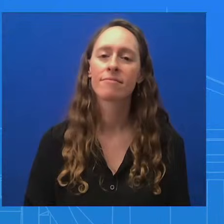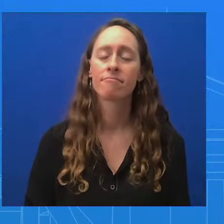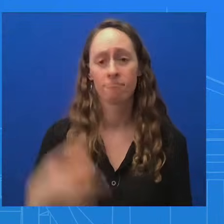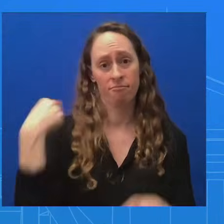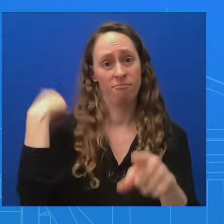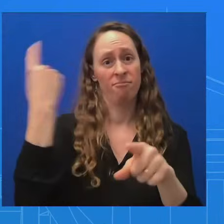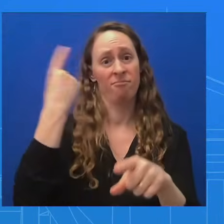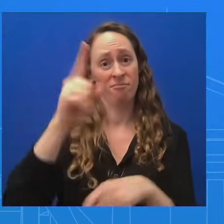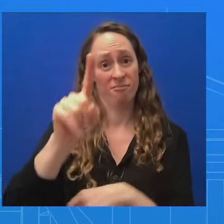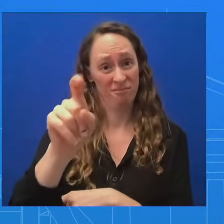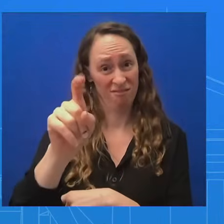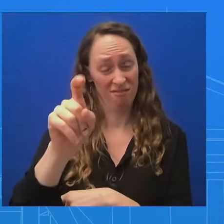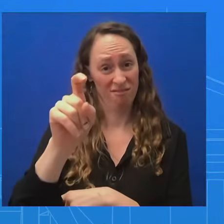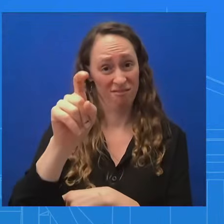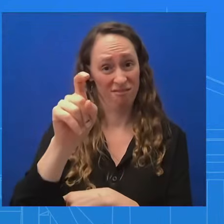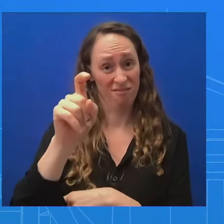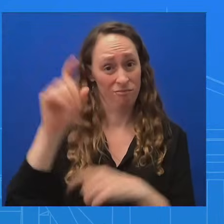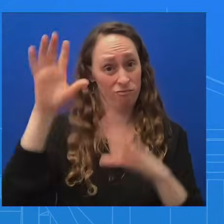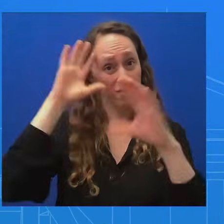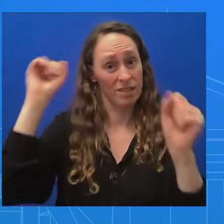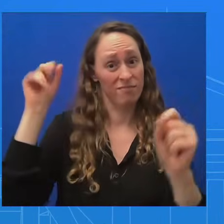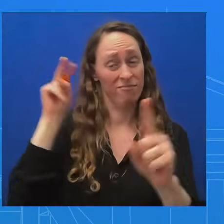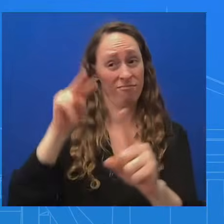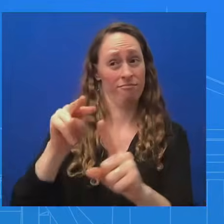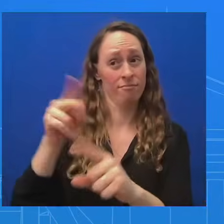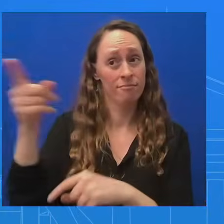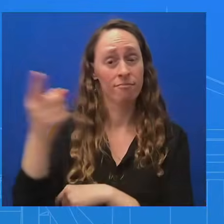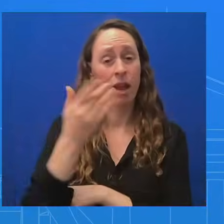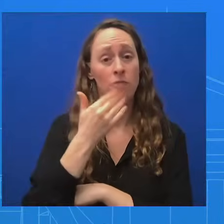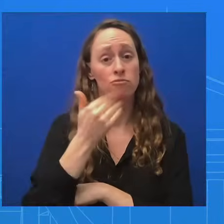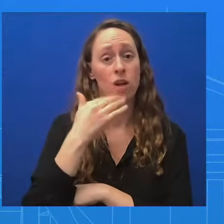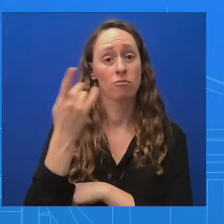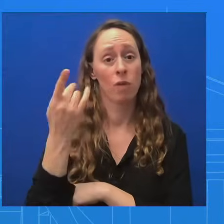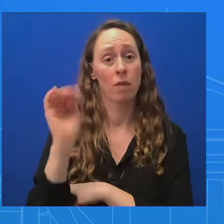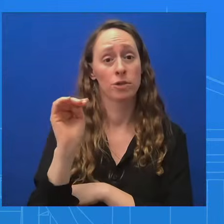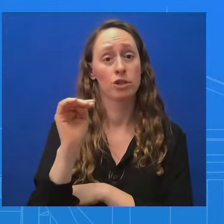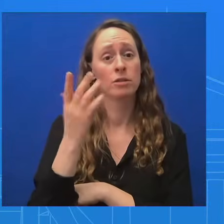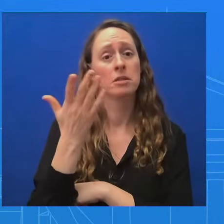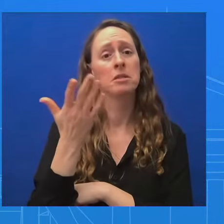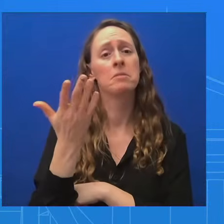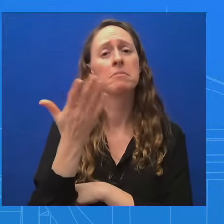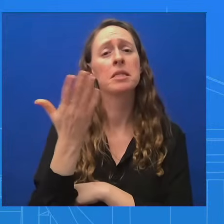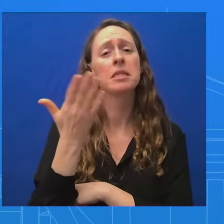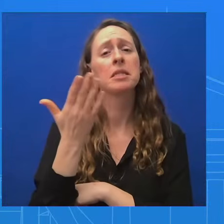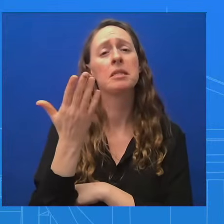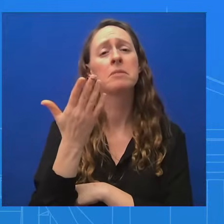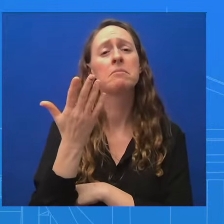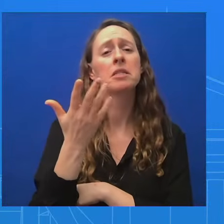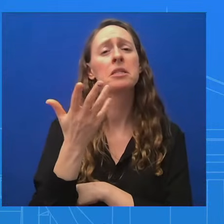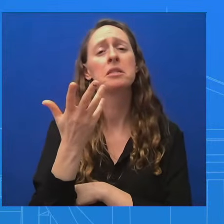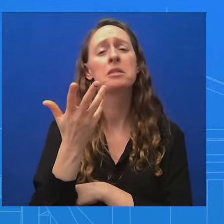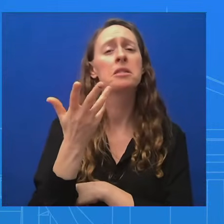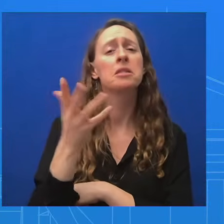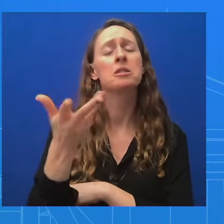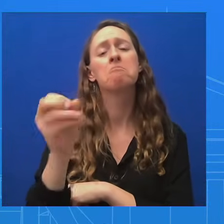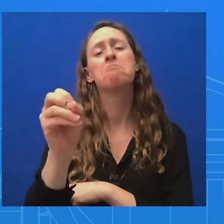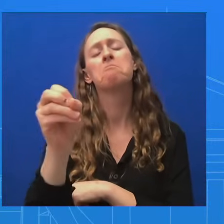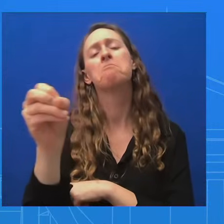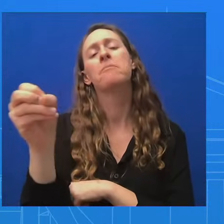And what is the President prepared to offer beyond pushing for a Saudi-Israel normalization deal to convince the Prime Minister